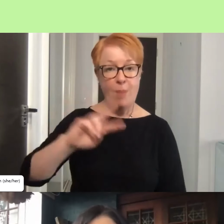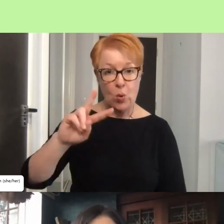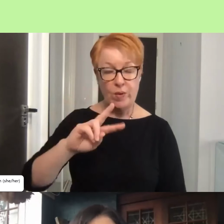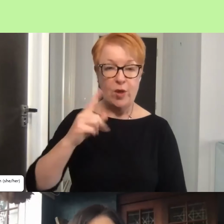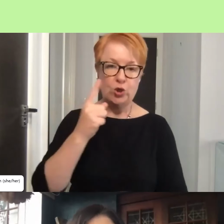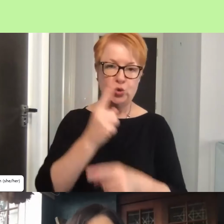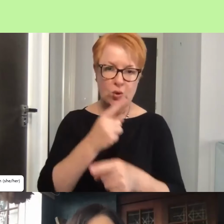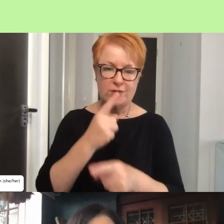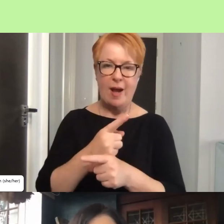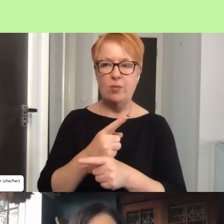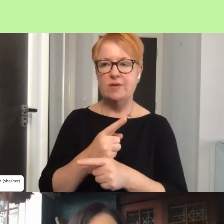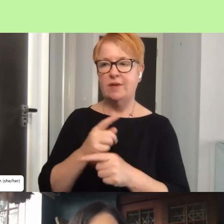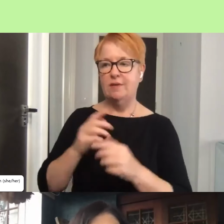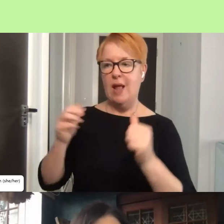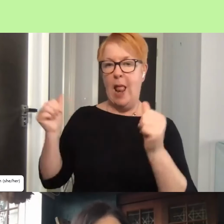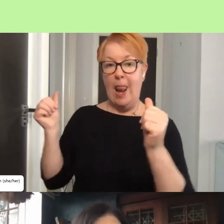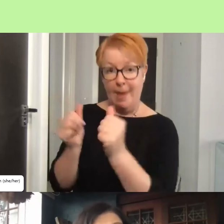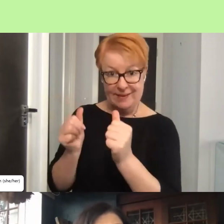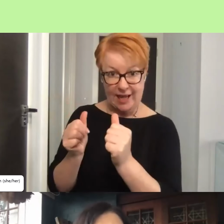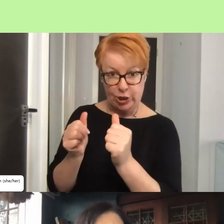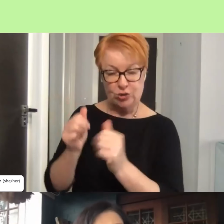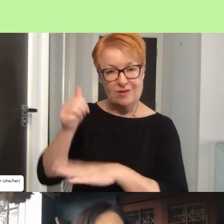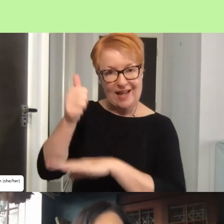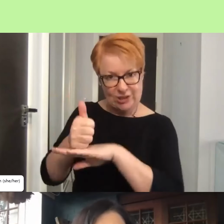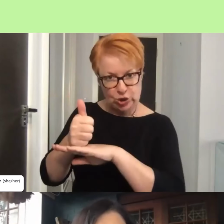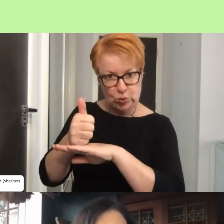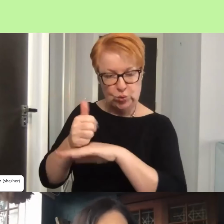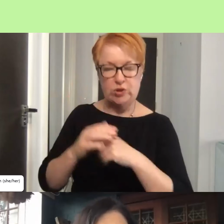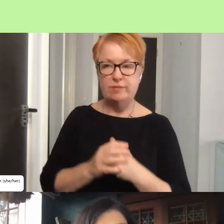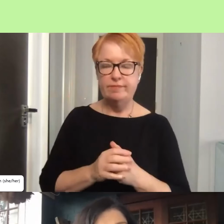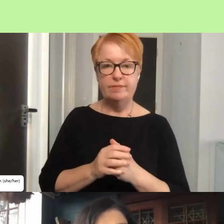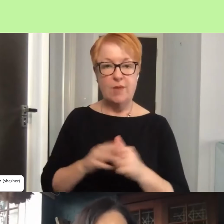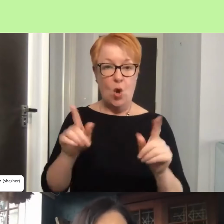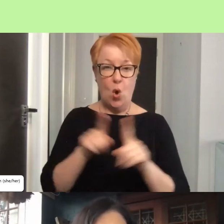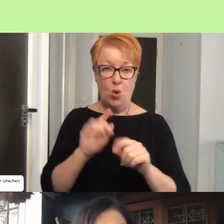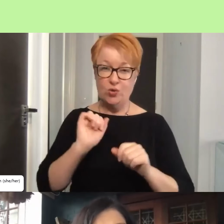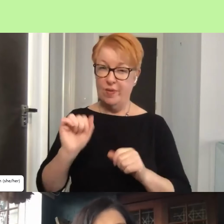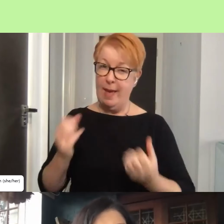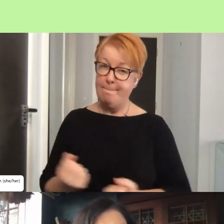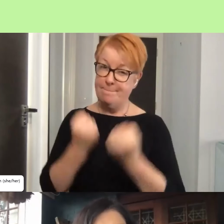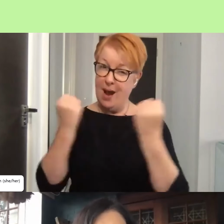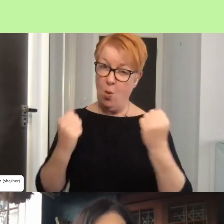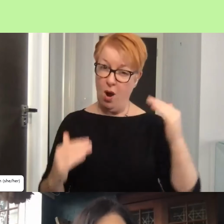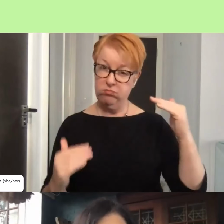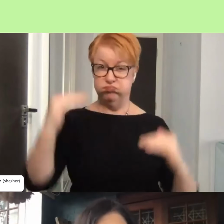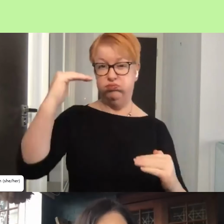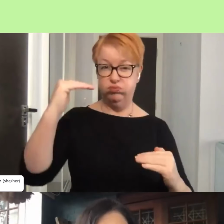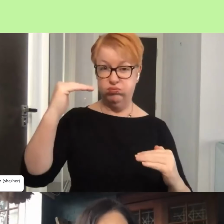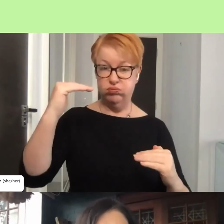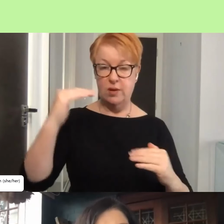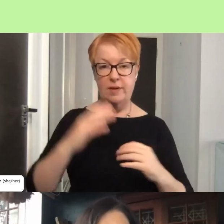And on the other hand, the power that institutions have and wield, and the and the creativity,